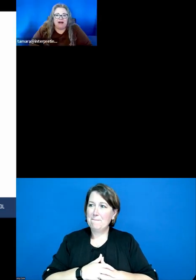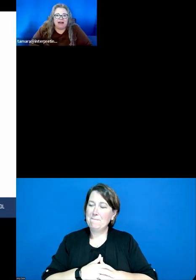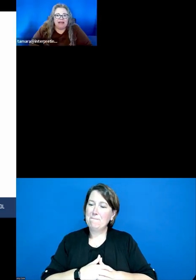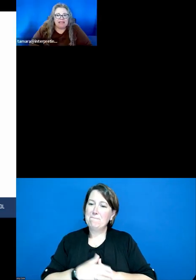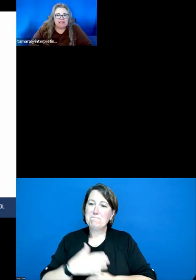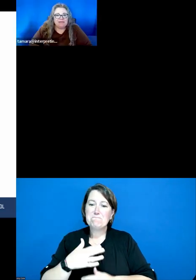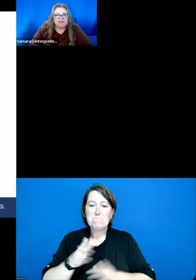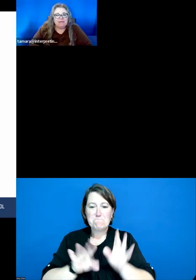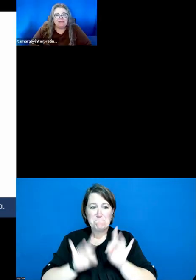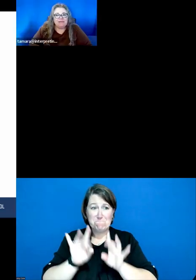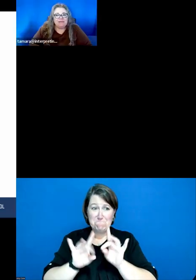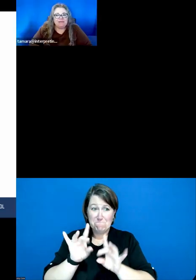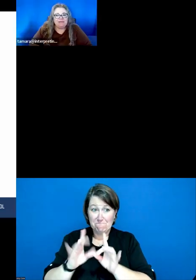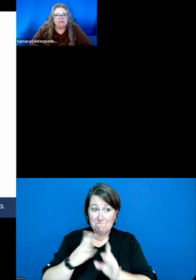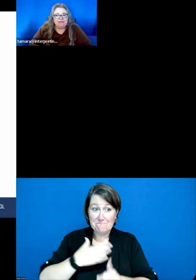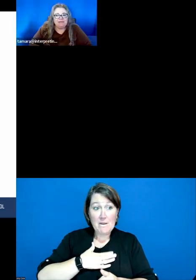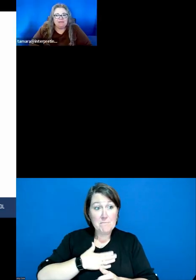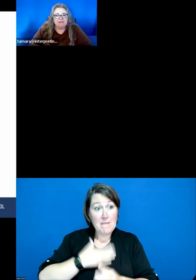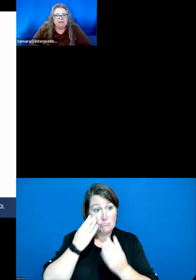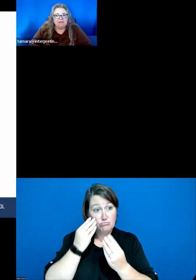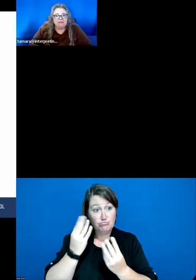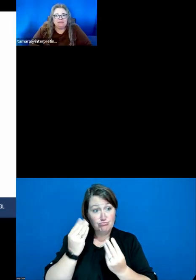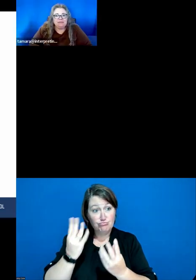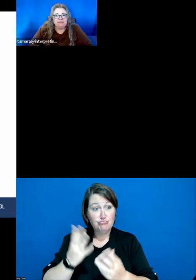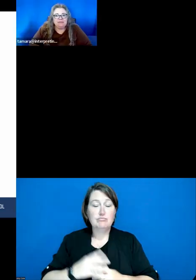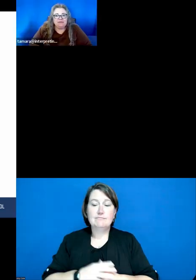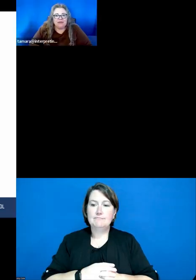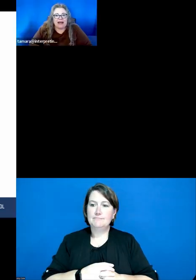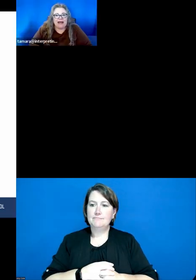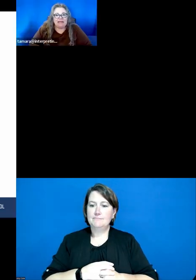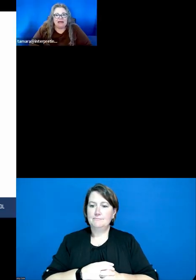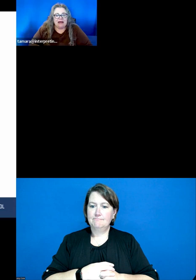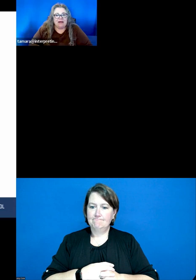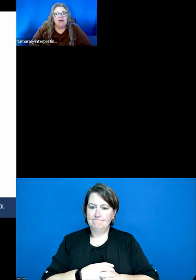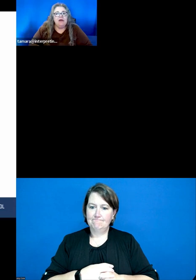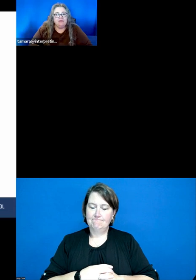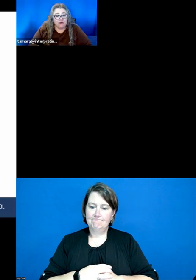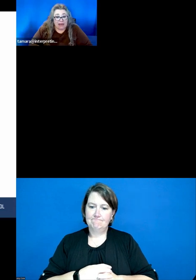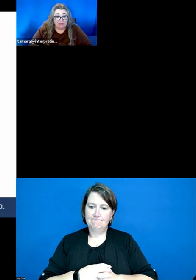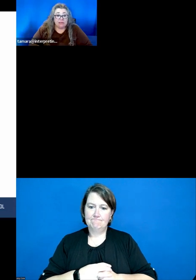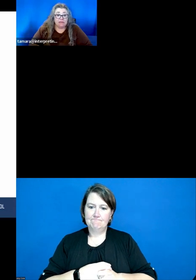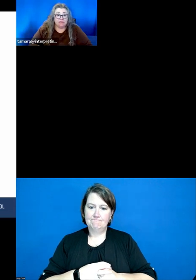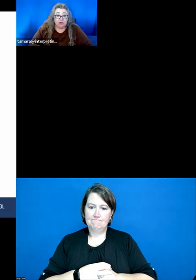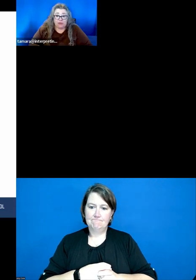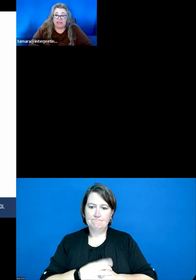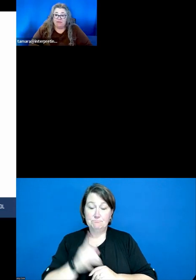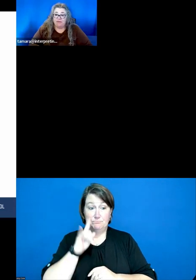my findings for that perspective